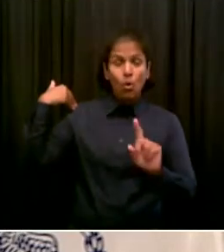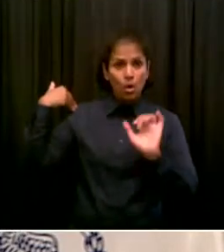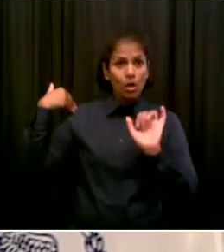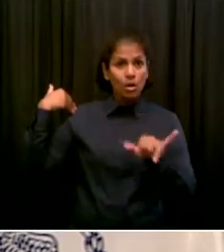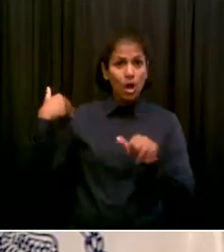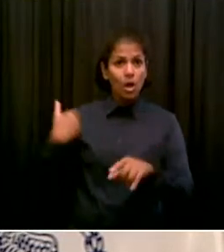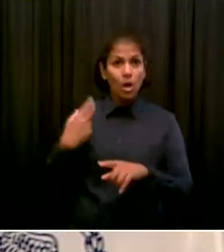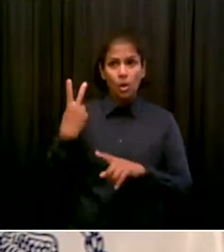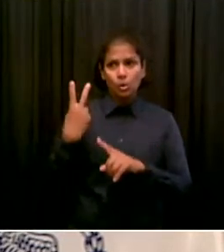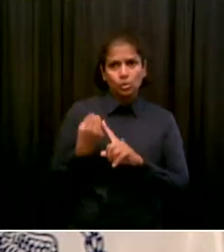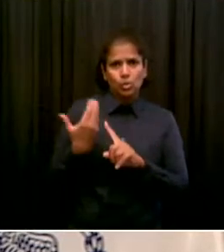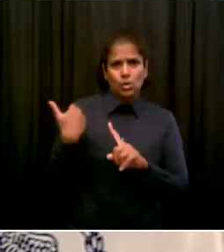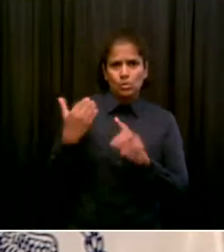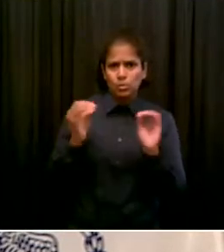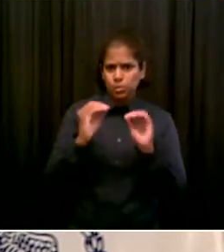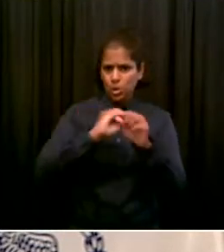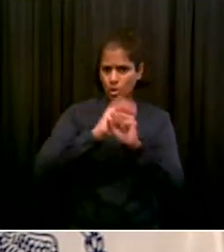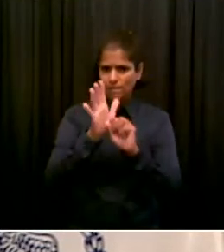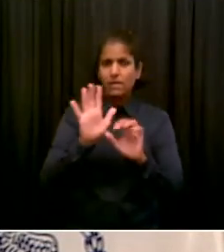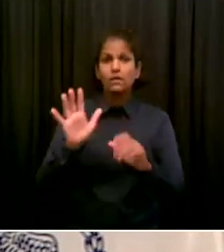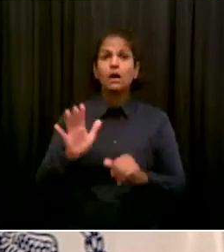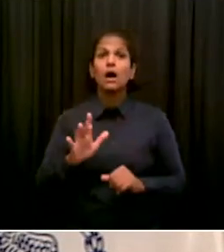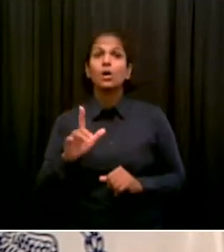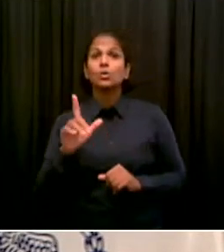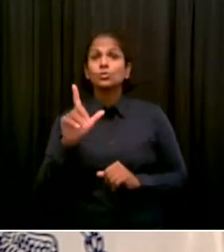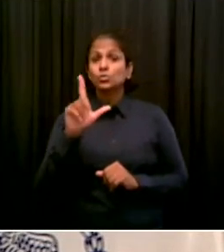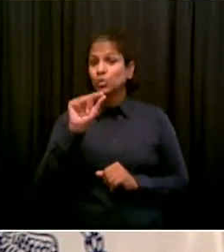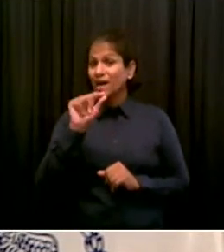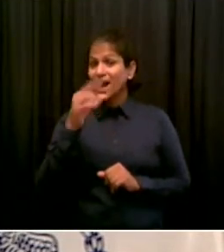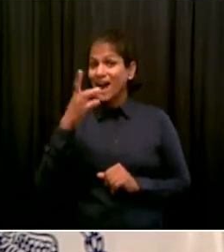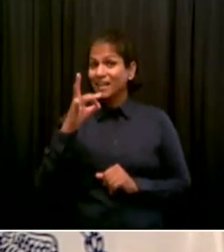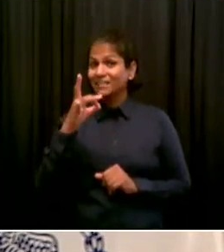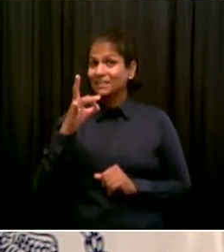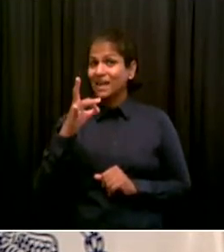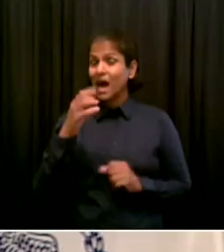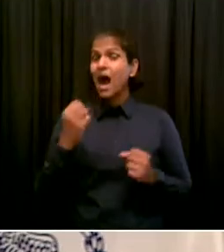TAKE THE LAST THREE YEARS BEFOE RTHIS ONE, TWO OF WHICH